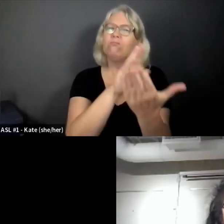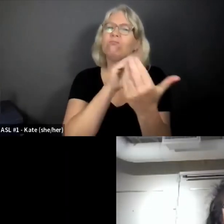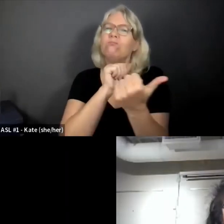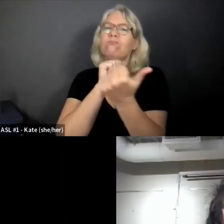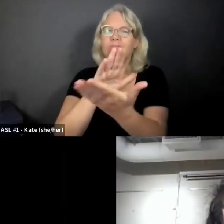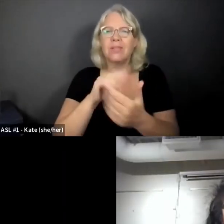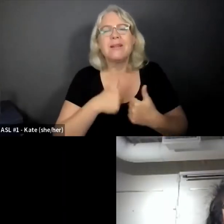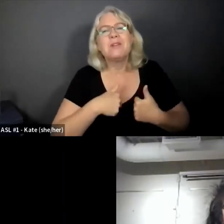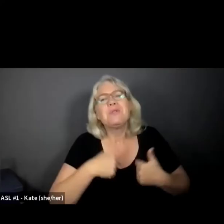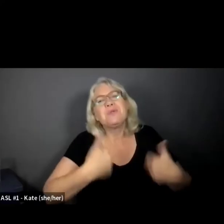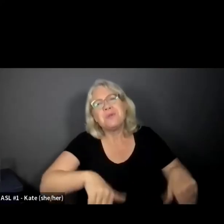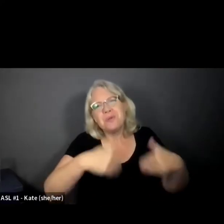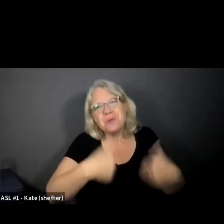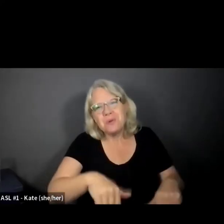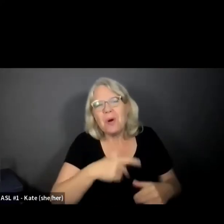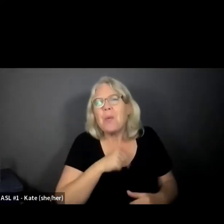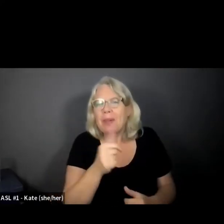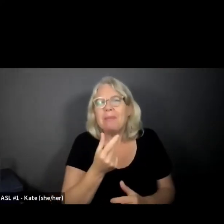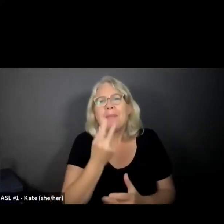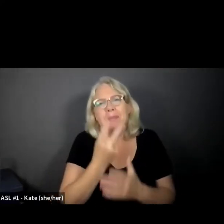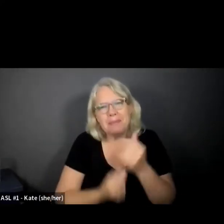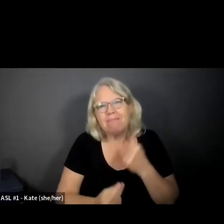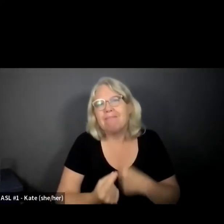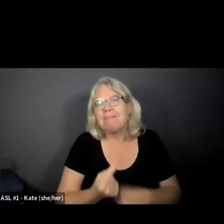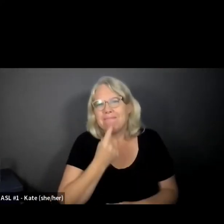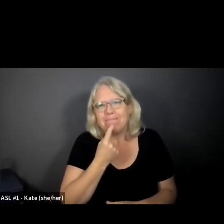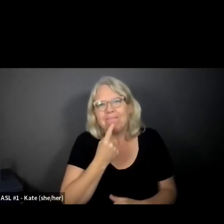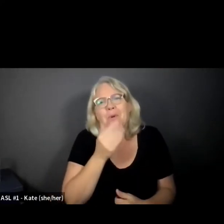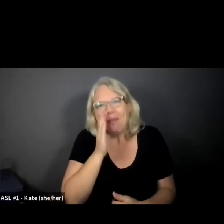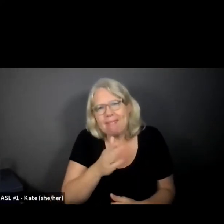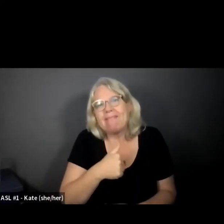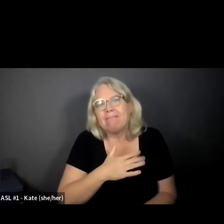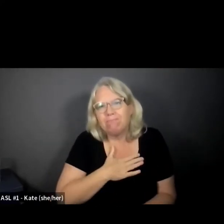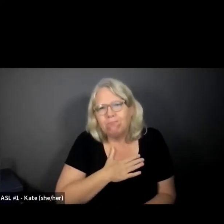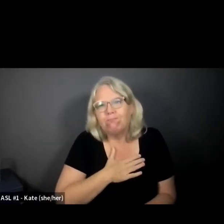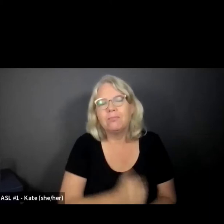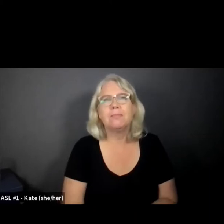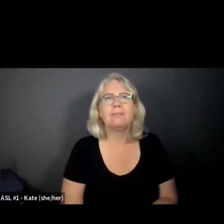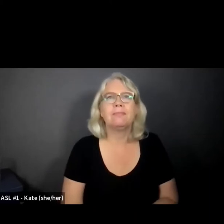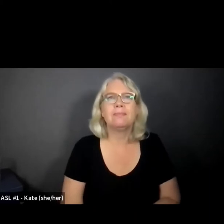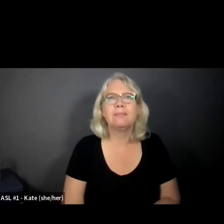WE WILL MISS ANTOINETTE AND JOHN.